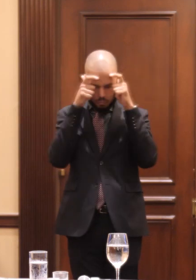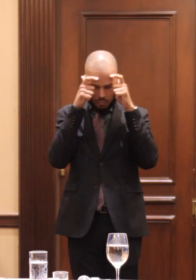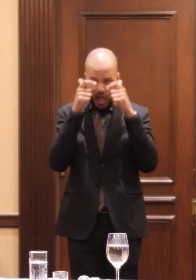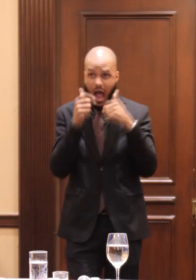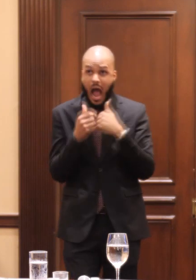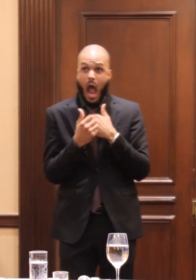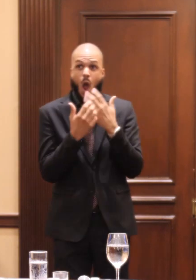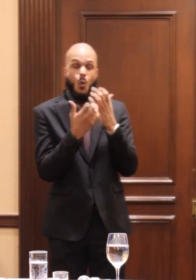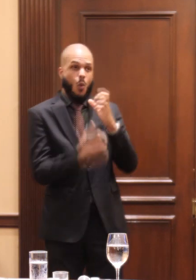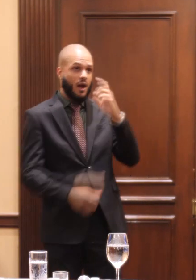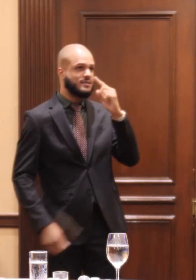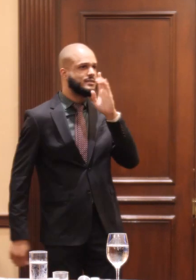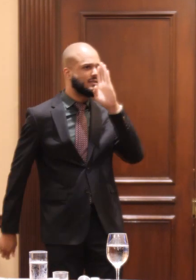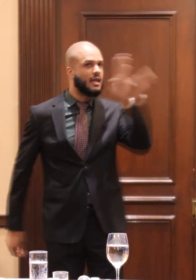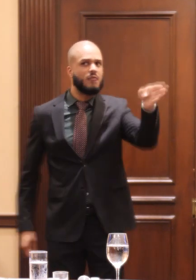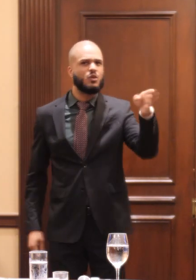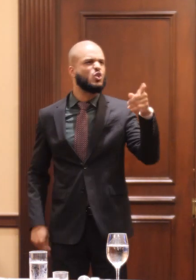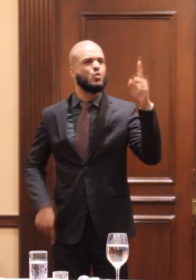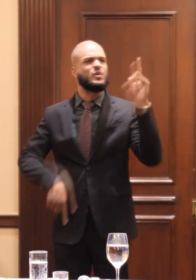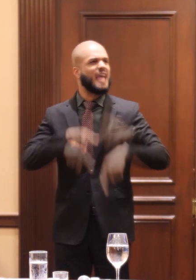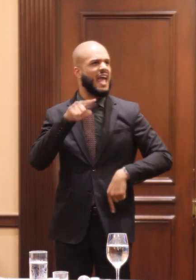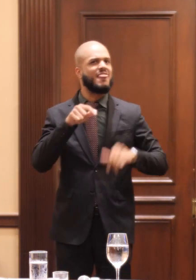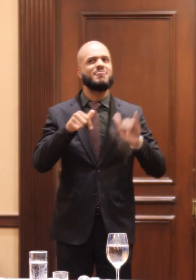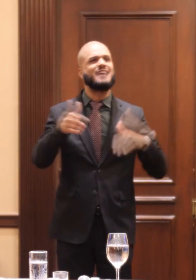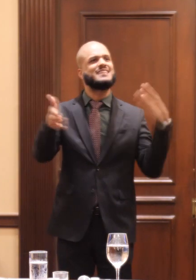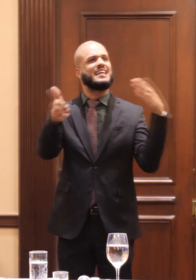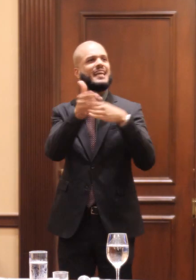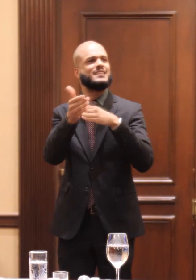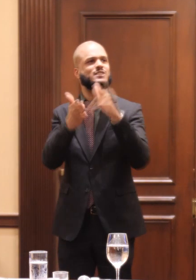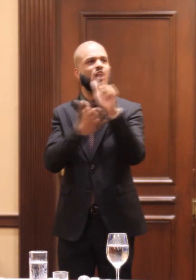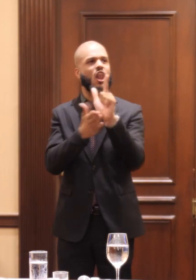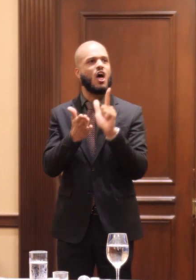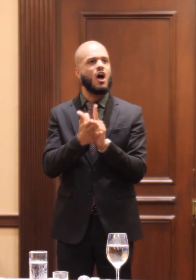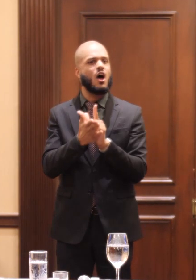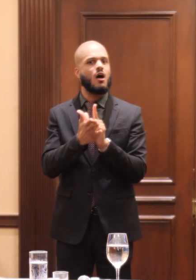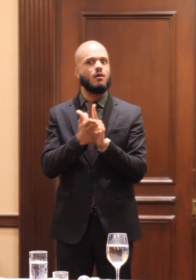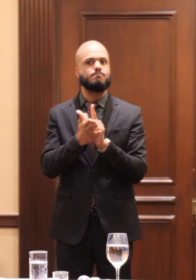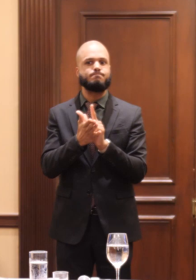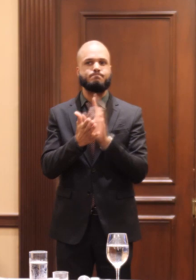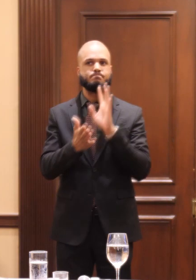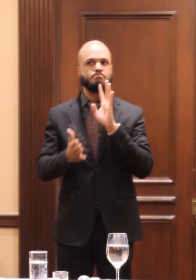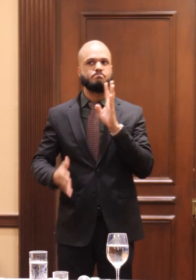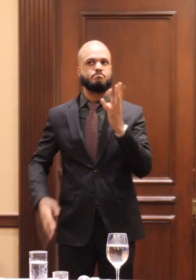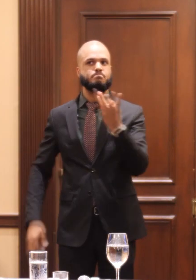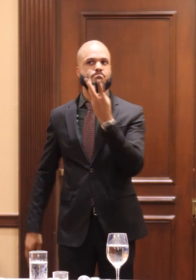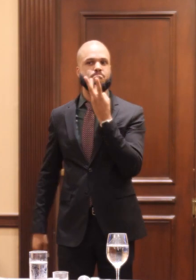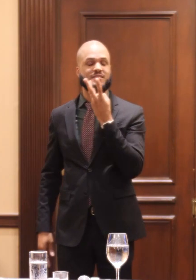to that guy you can't do that that's against the law but it wasn't against the law and I